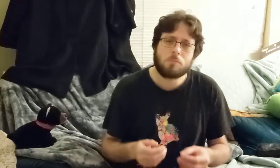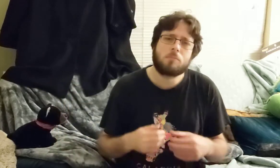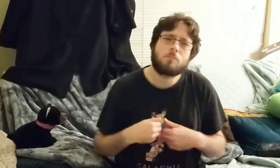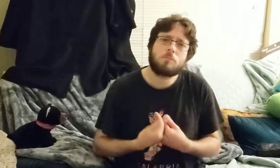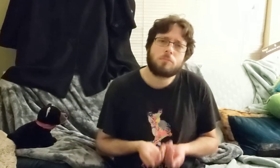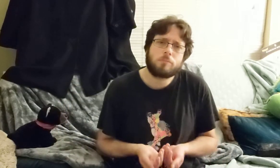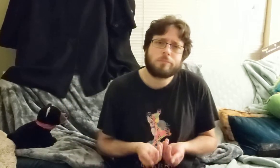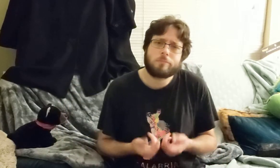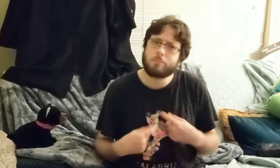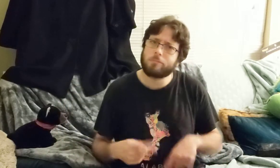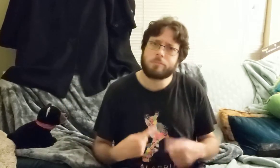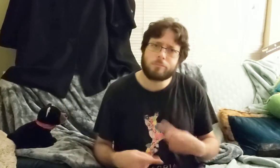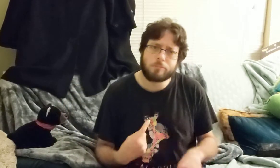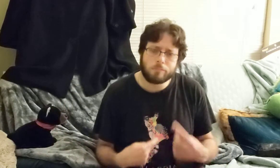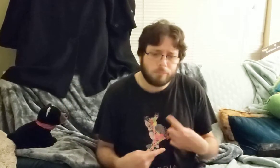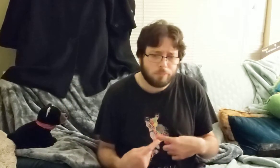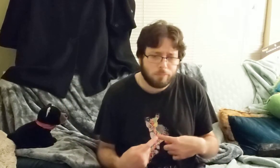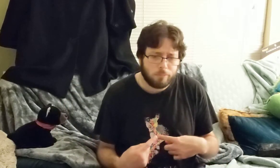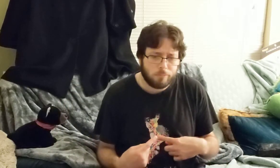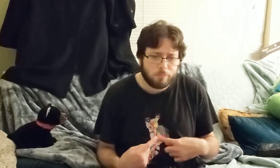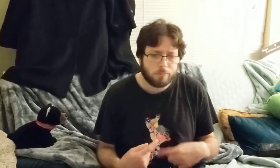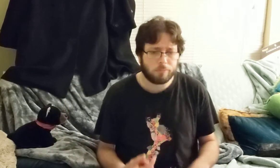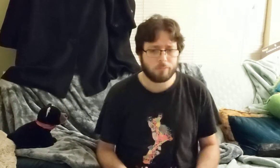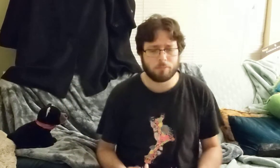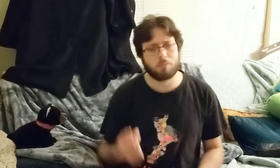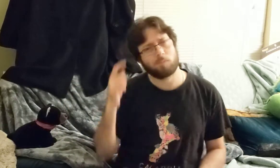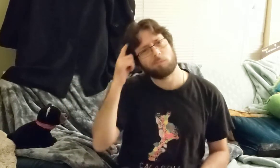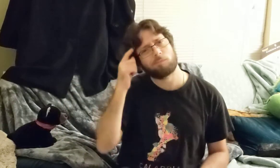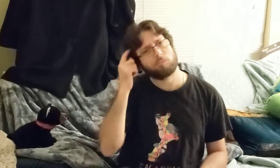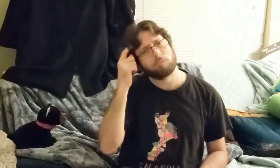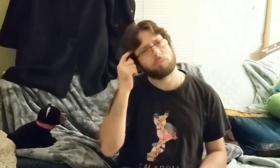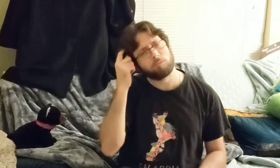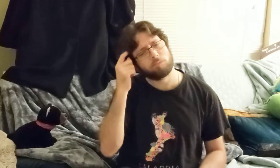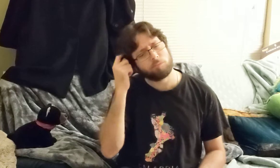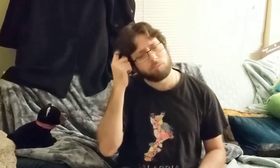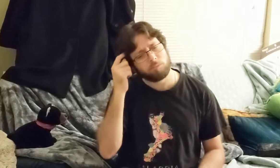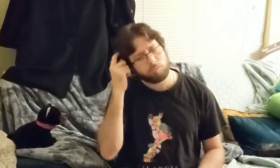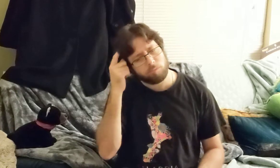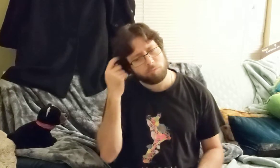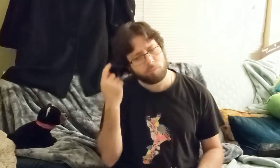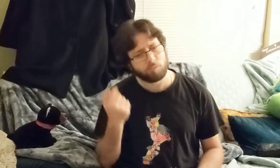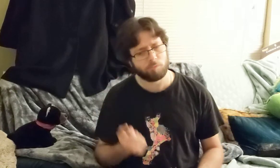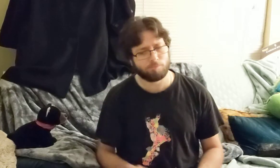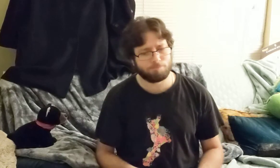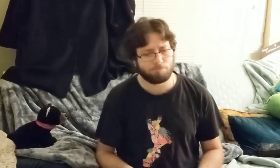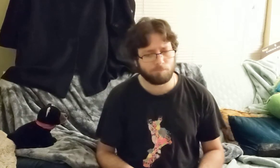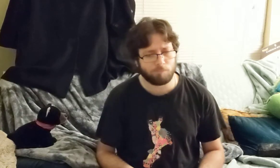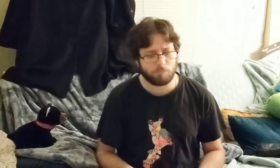HOW SIGN? WONDER